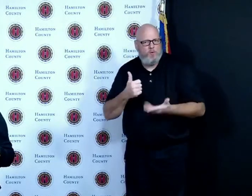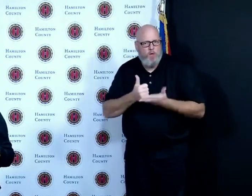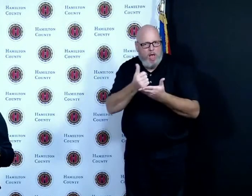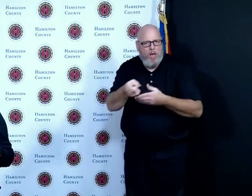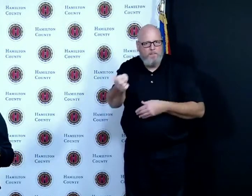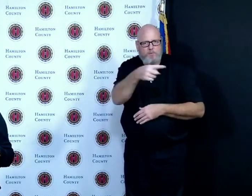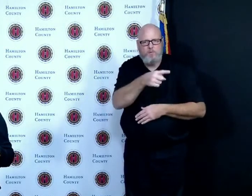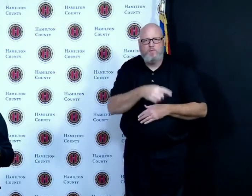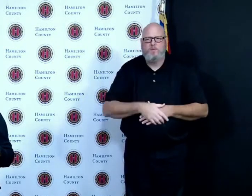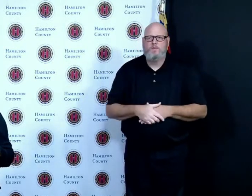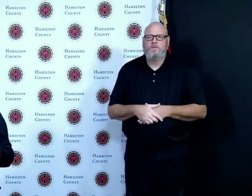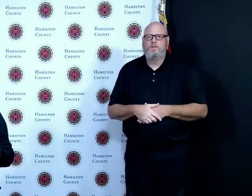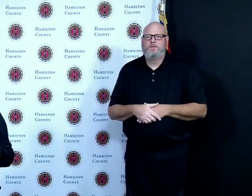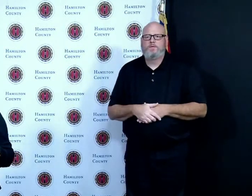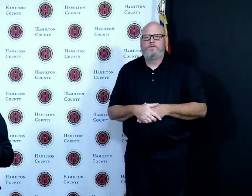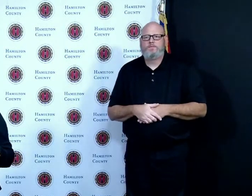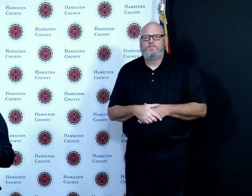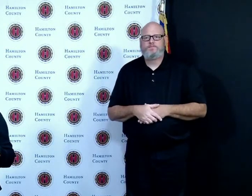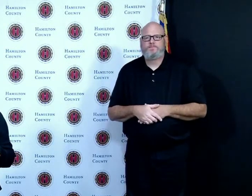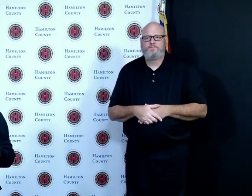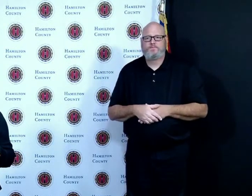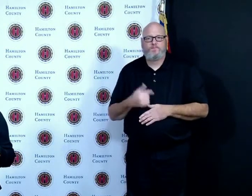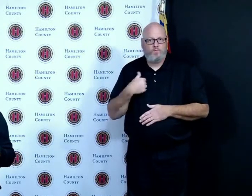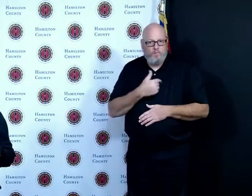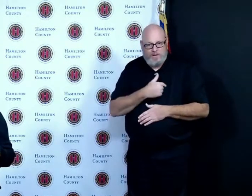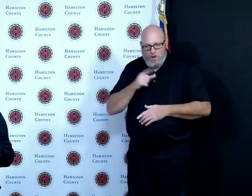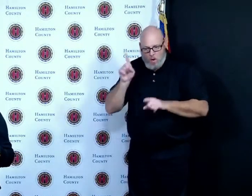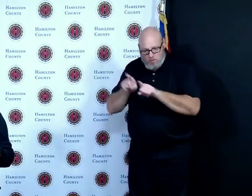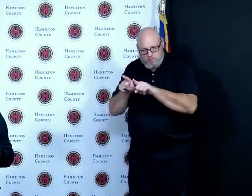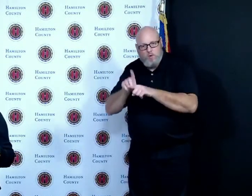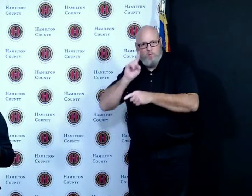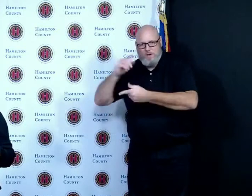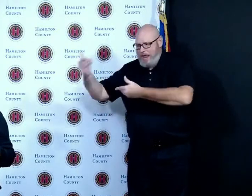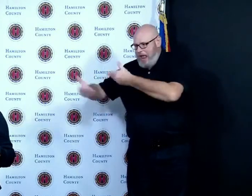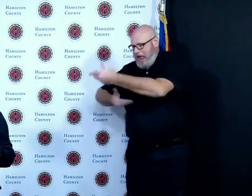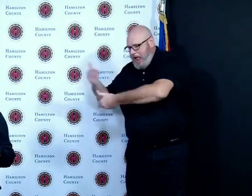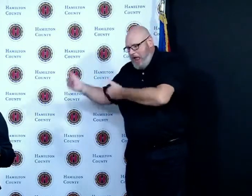of Hamilton County and how we move forward economically and we'll be back to you with who